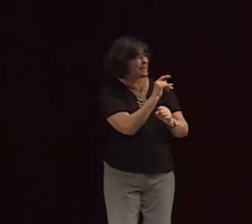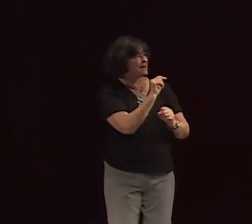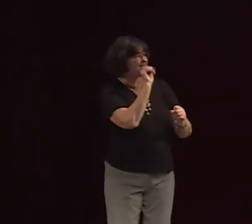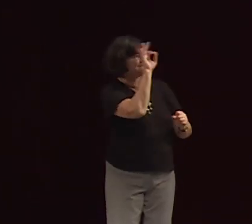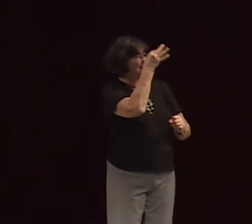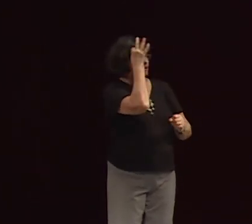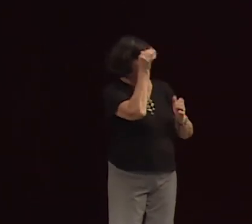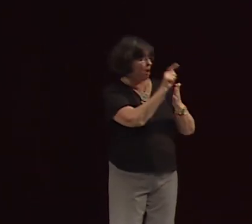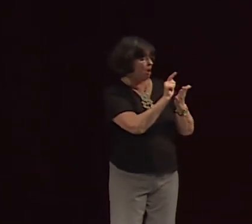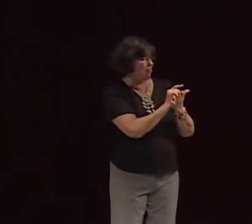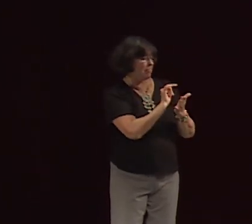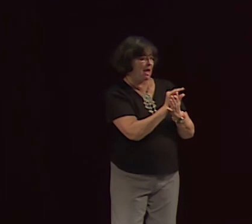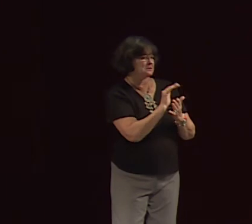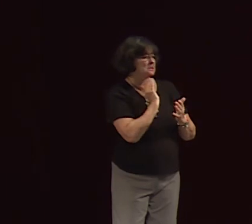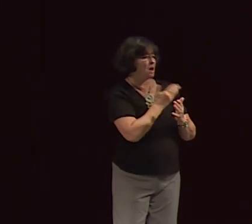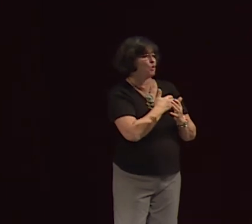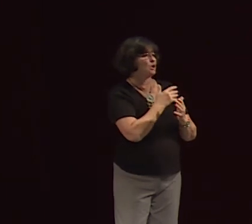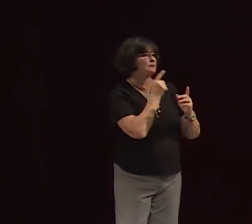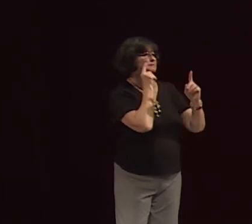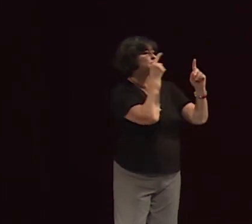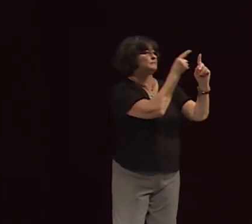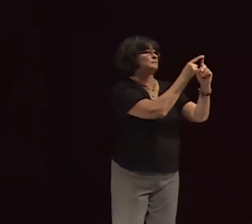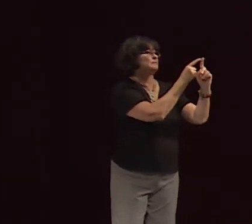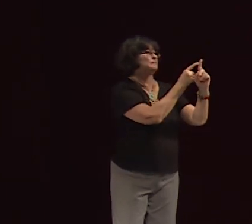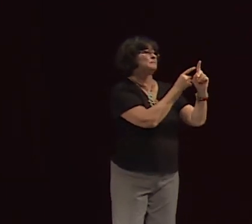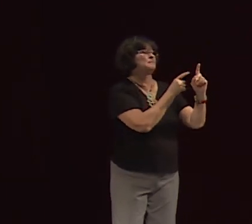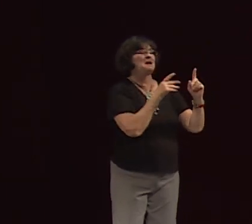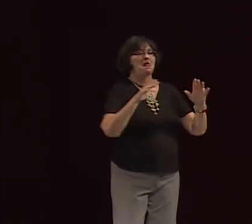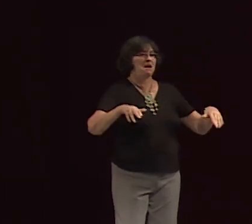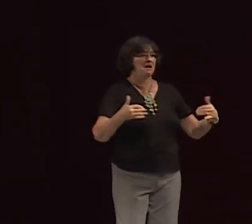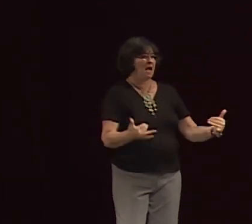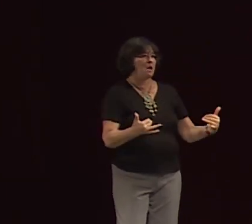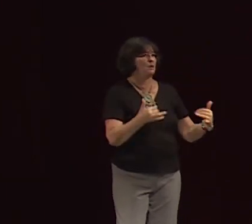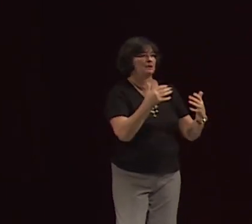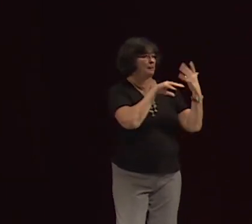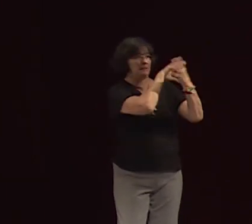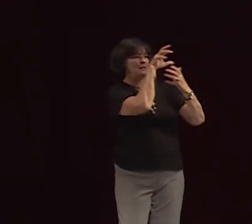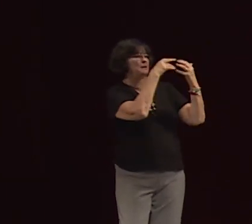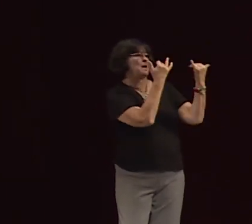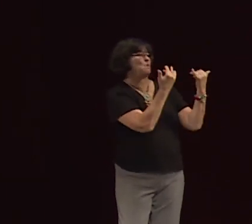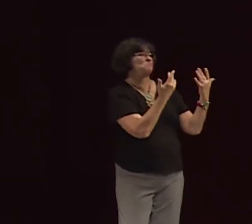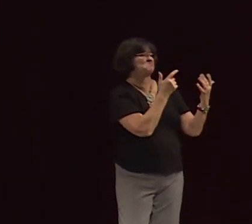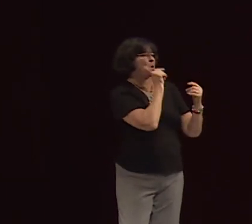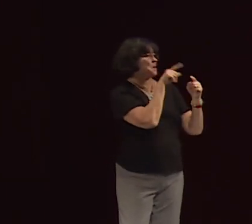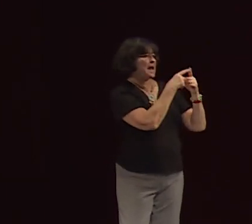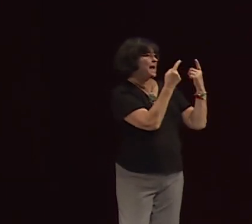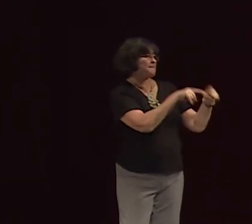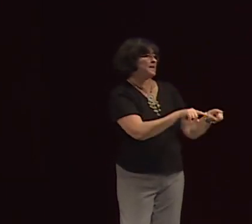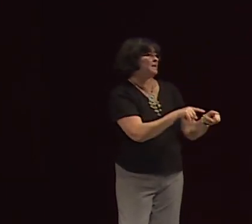that after several states ratify this legislation, that then the Federal government will as well.